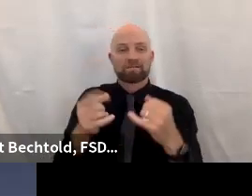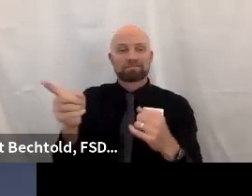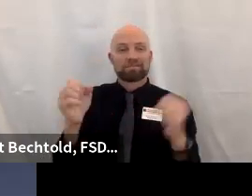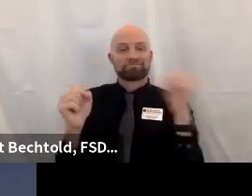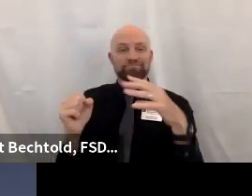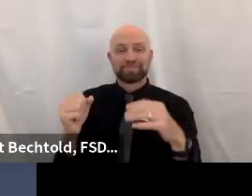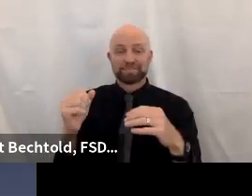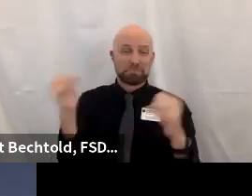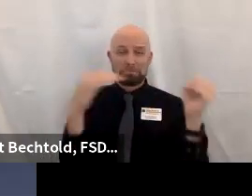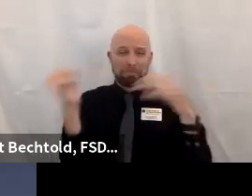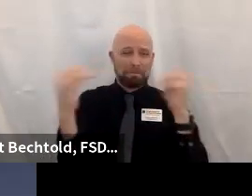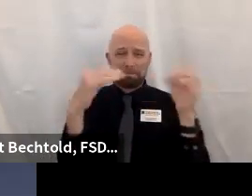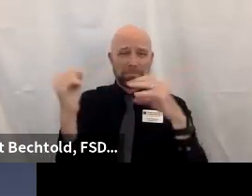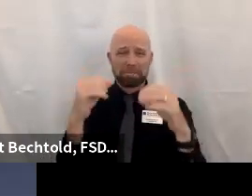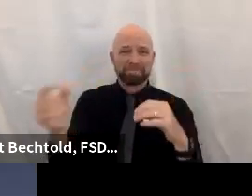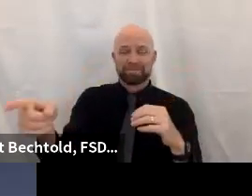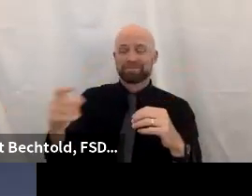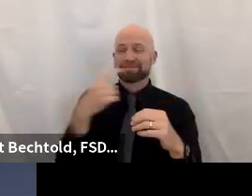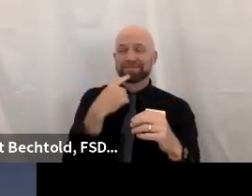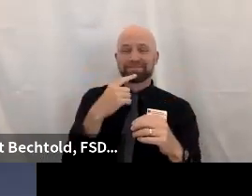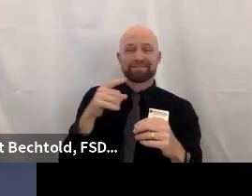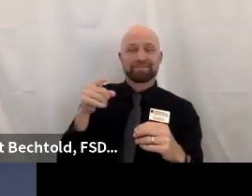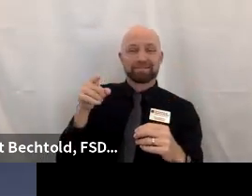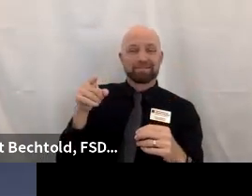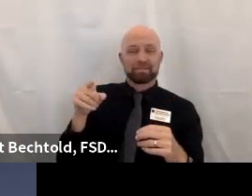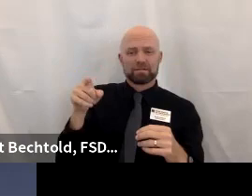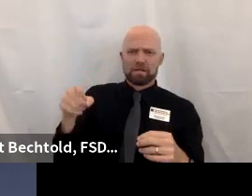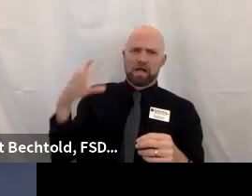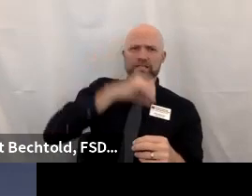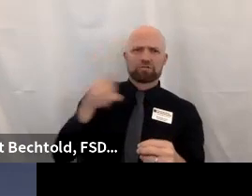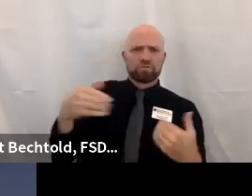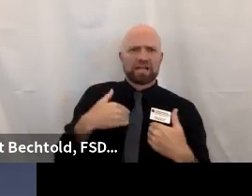Okay in the last video, is a back-and-forth scenario.